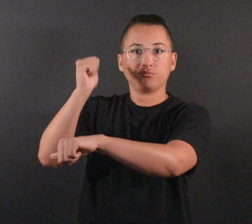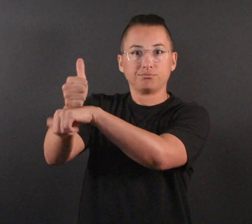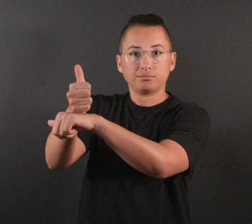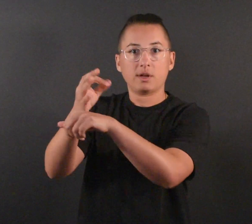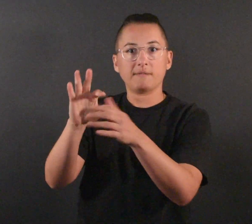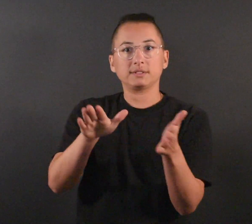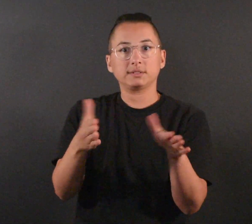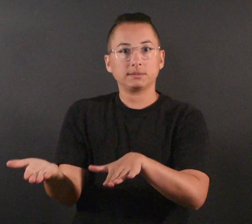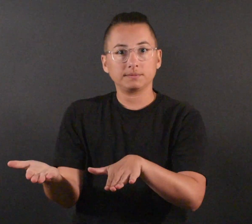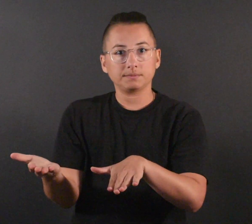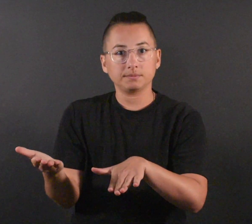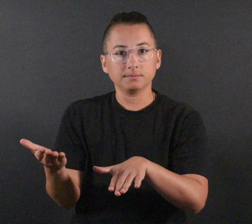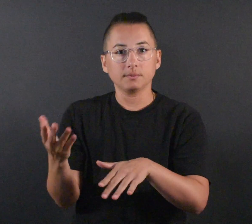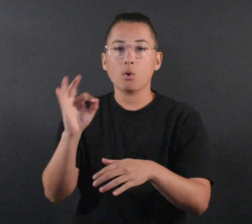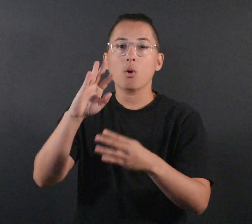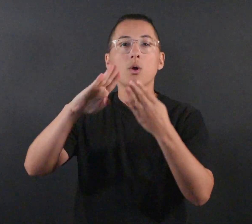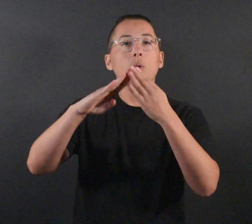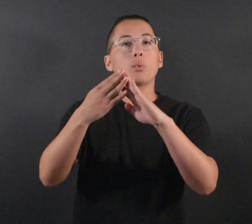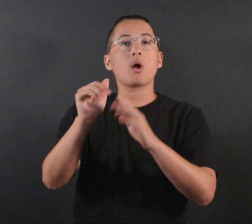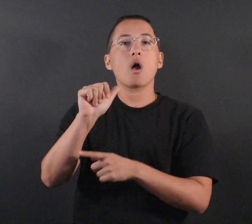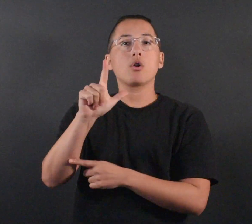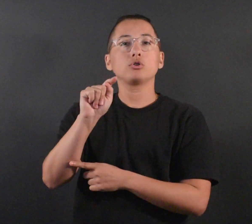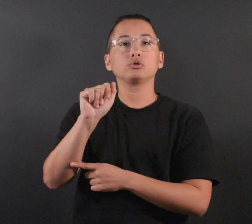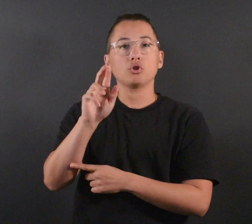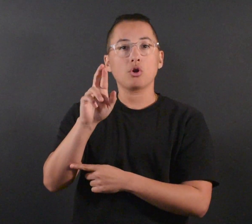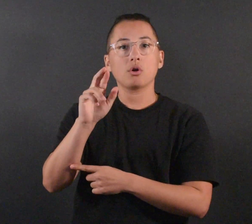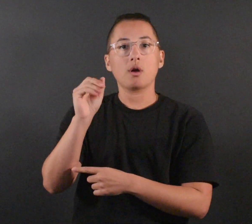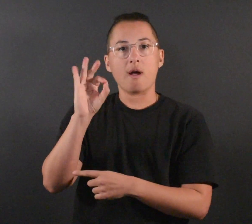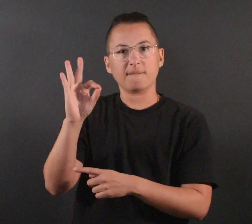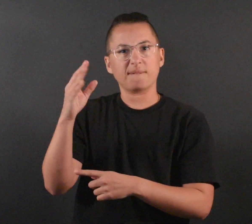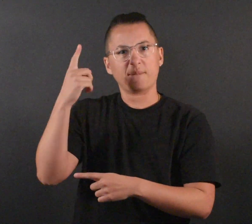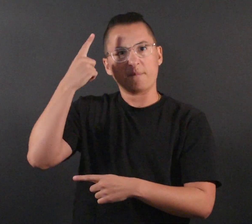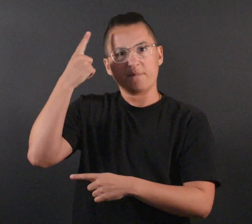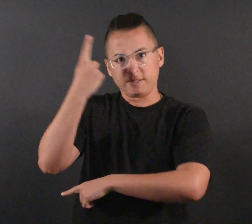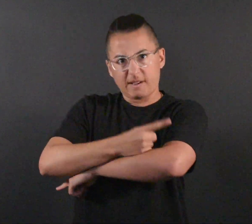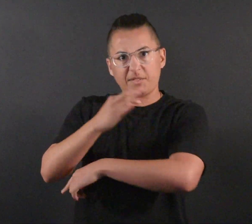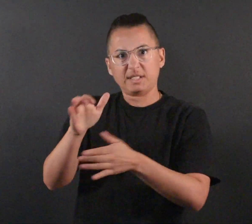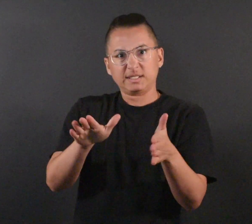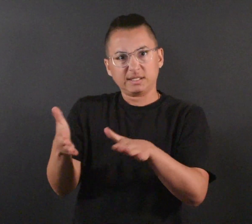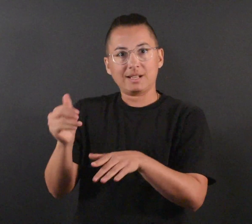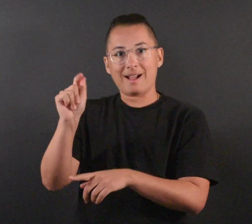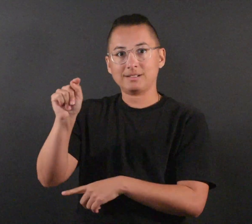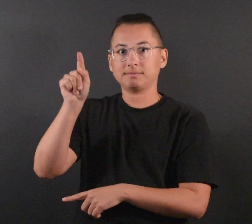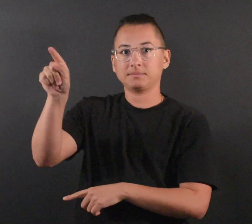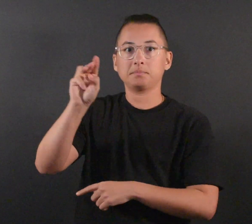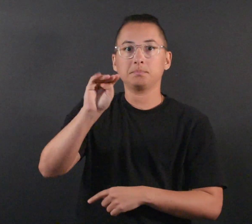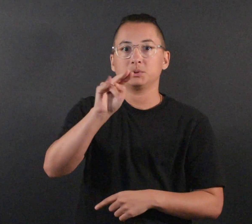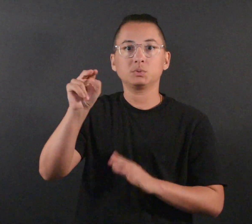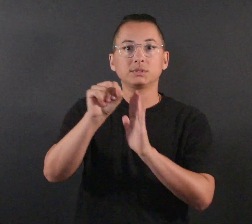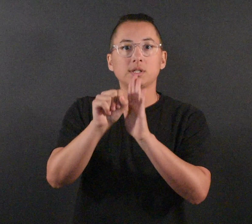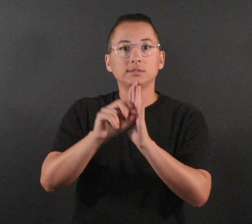or Community Altar, for Days of the Dead at the Minnesota State Capitol.